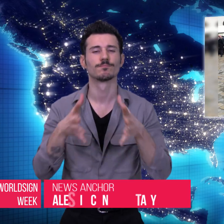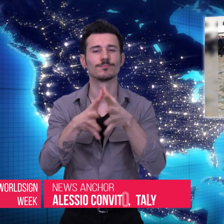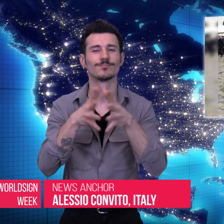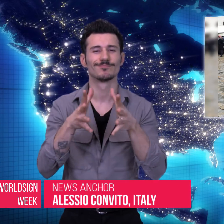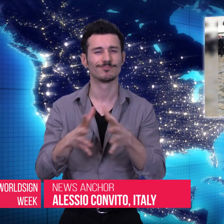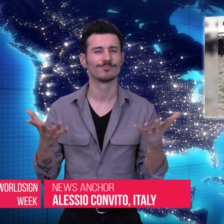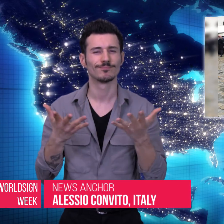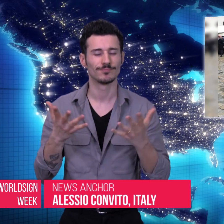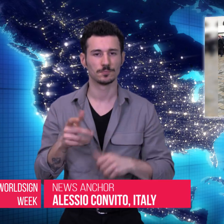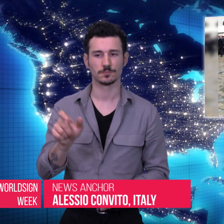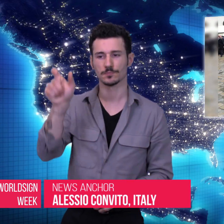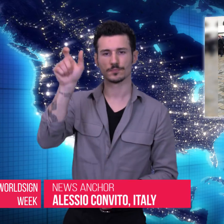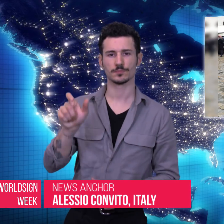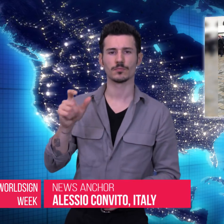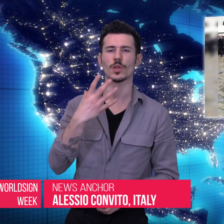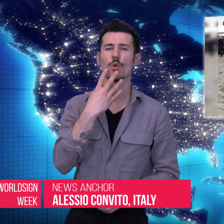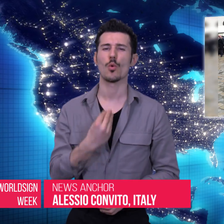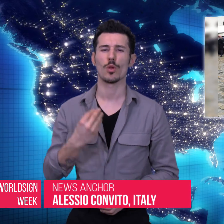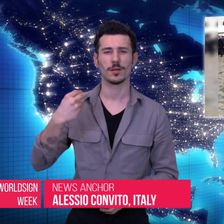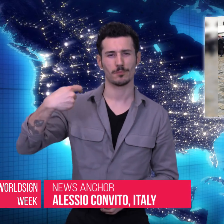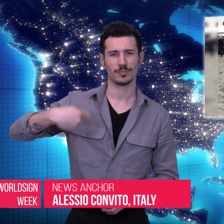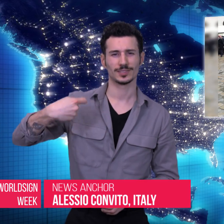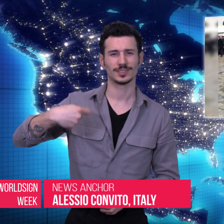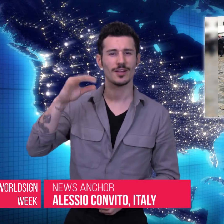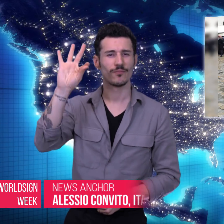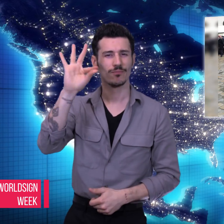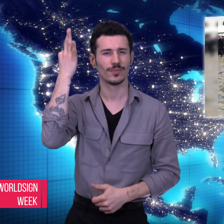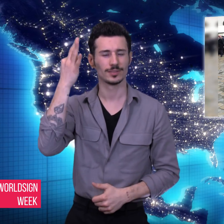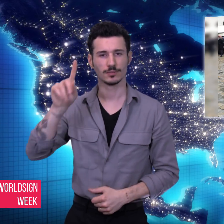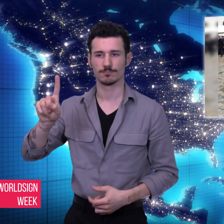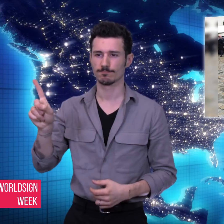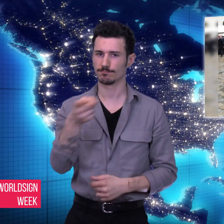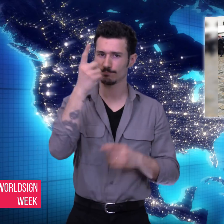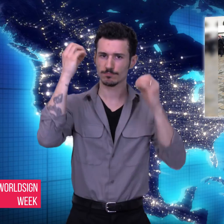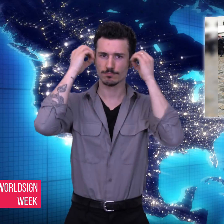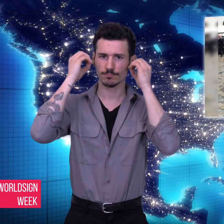Alessio:Former French president to stand trial